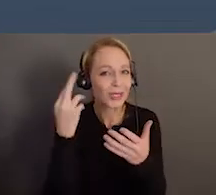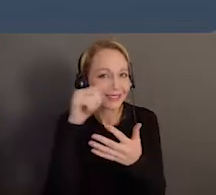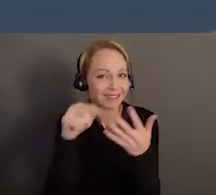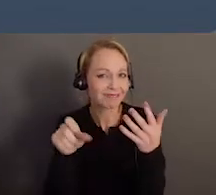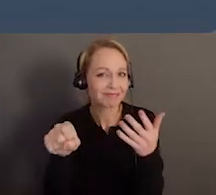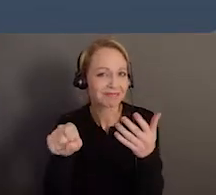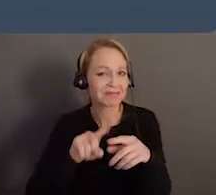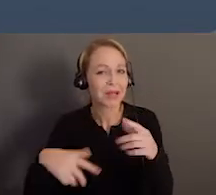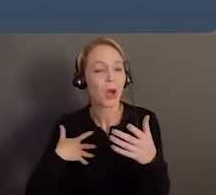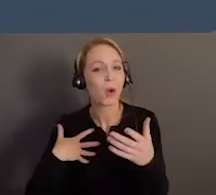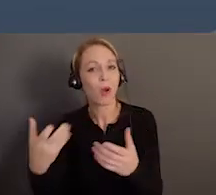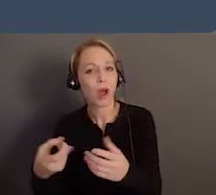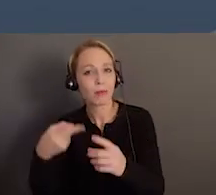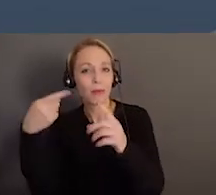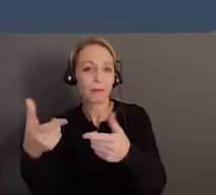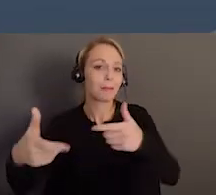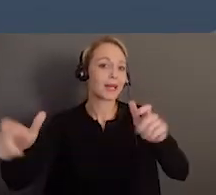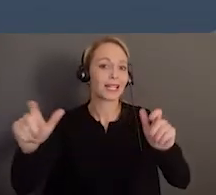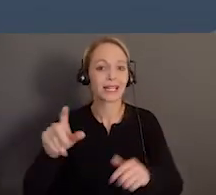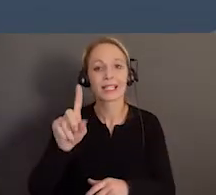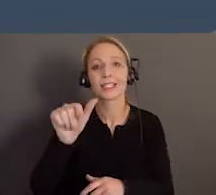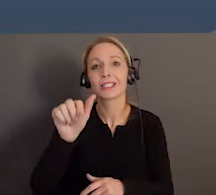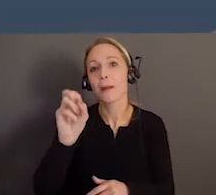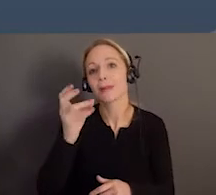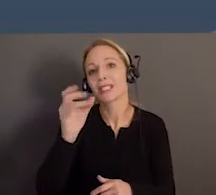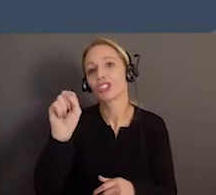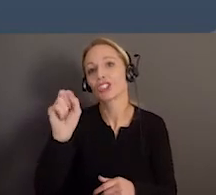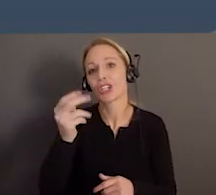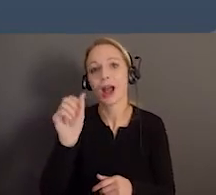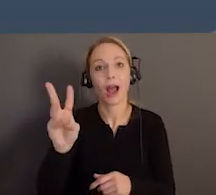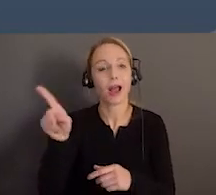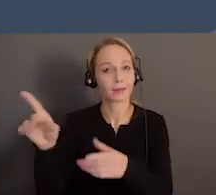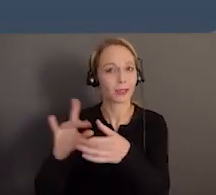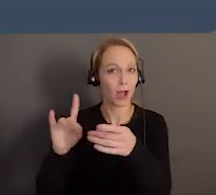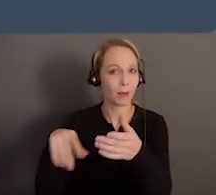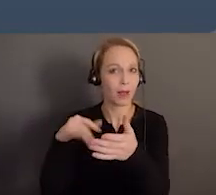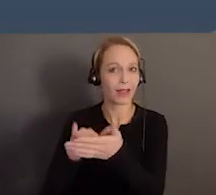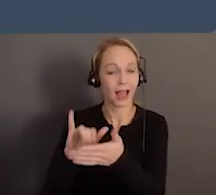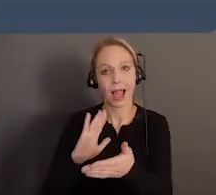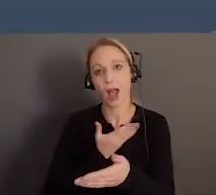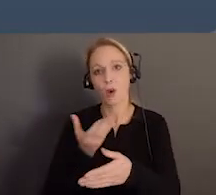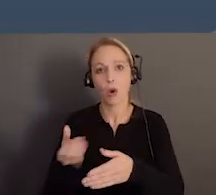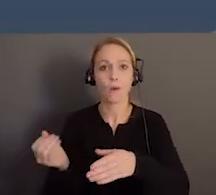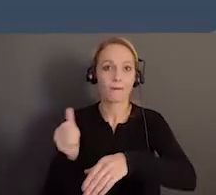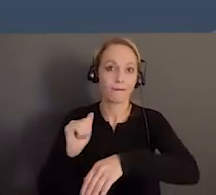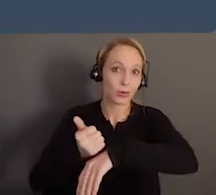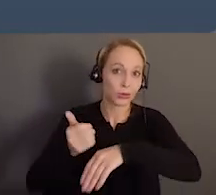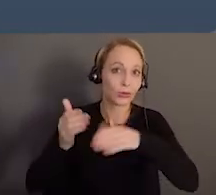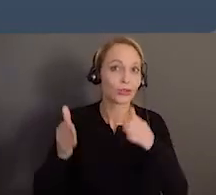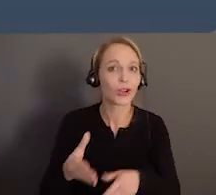AND SOMETHING THAT DHARMESH OUR FOUNDER TALKED ABOUT AT INBOUND AND I DON'T KNOW IF YOU WERE AT INBOUND AND DO